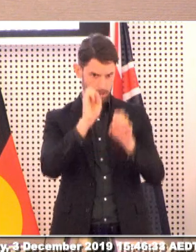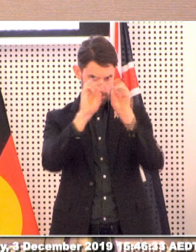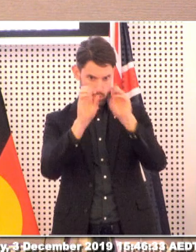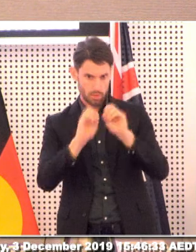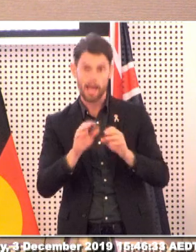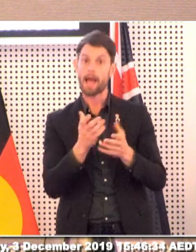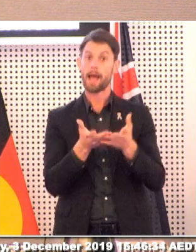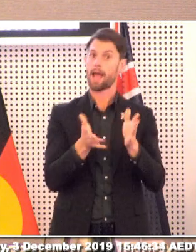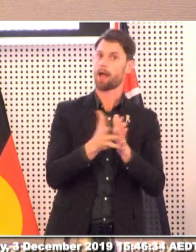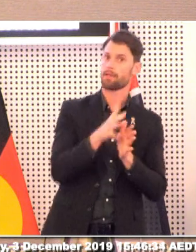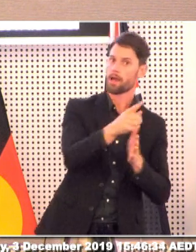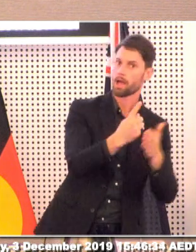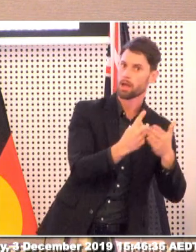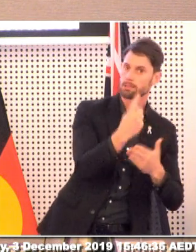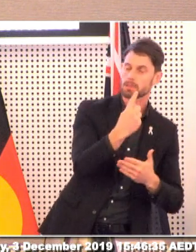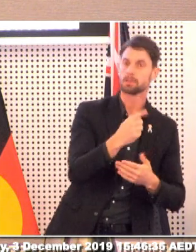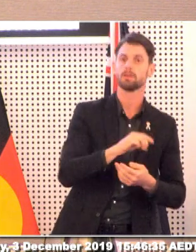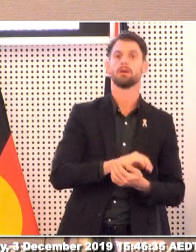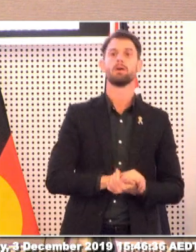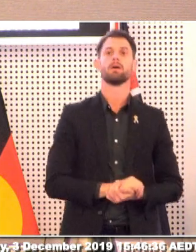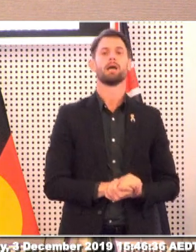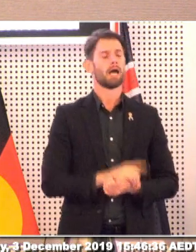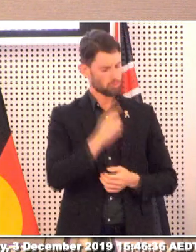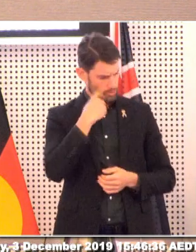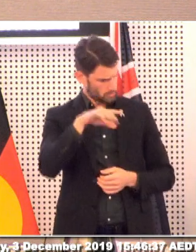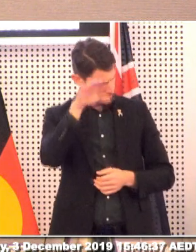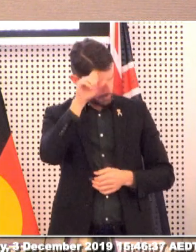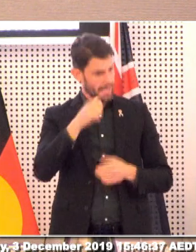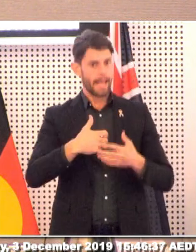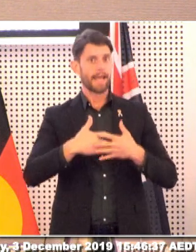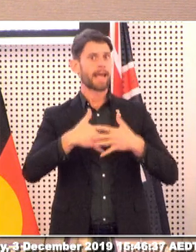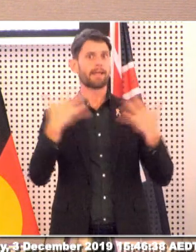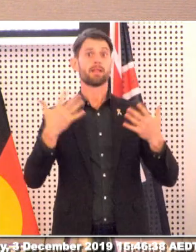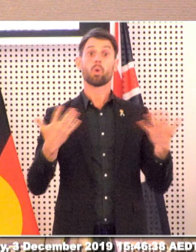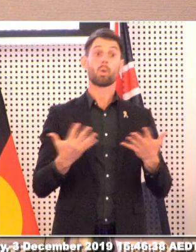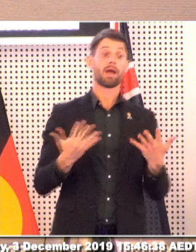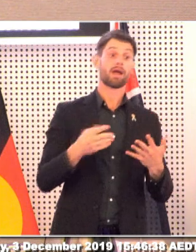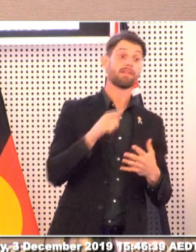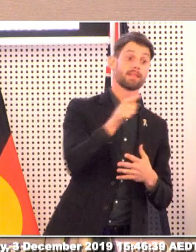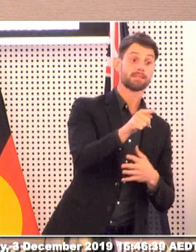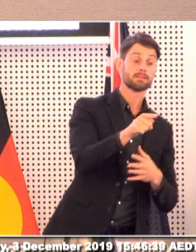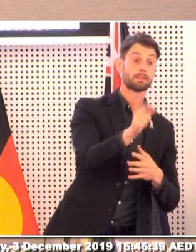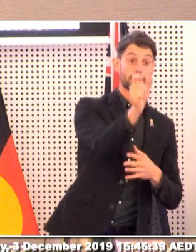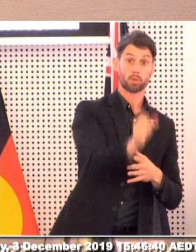It – it’s anything that would harm the resident, not necessarily a high level